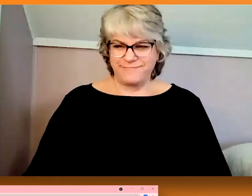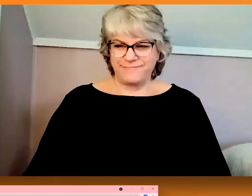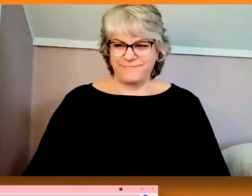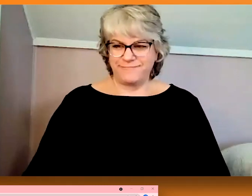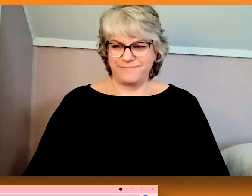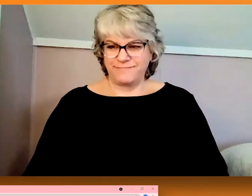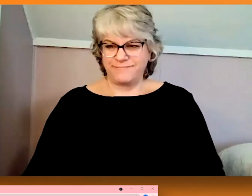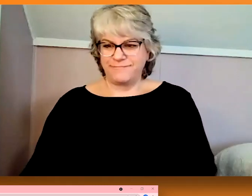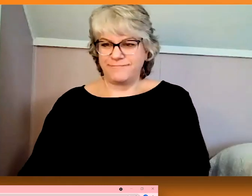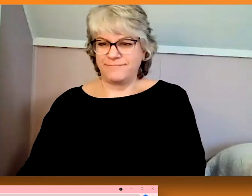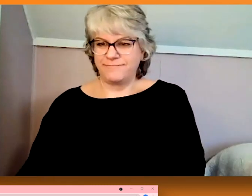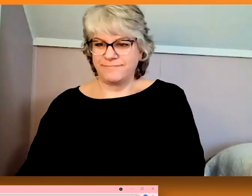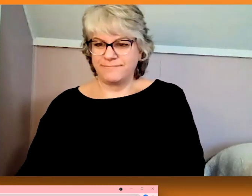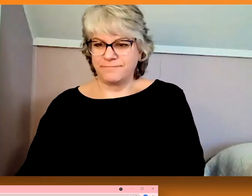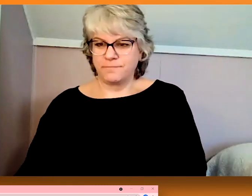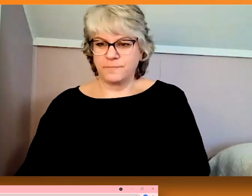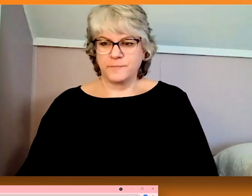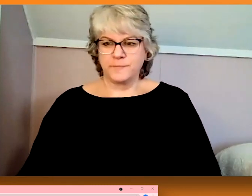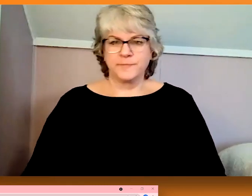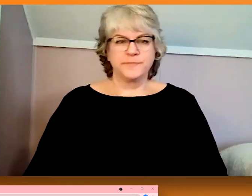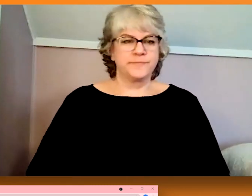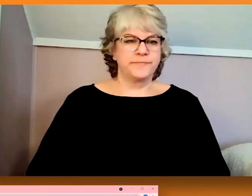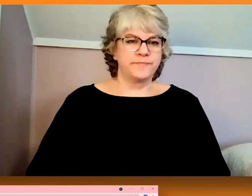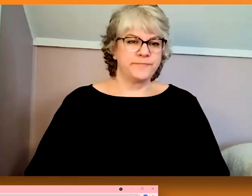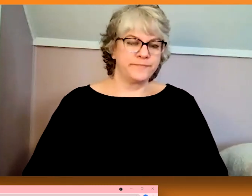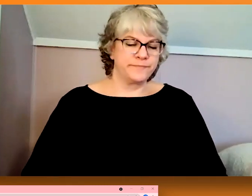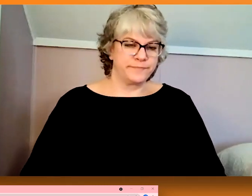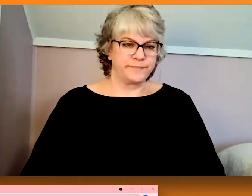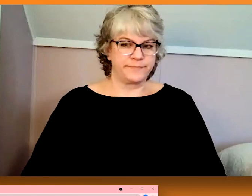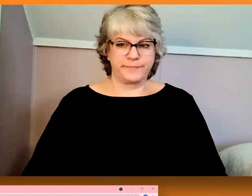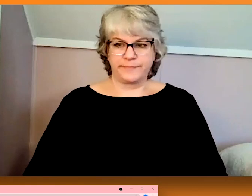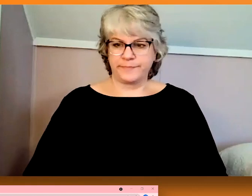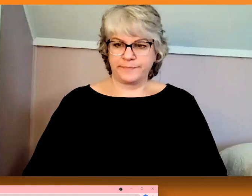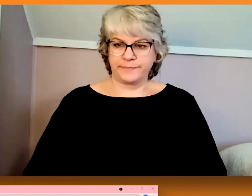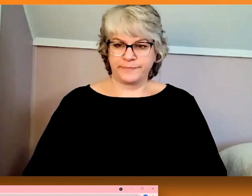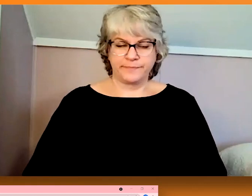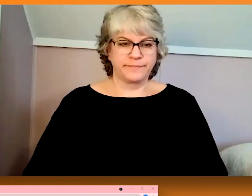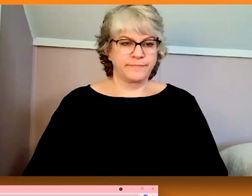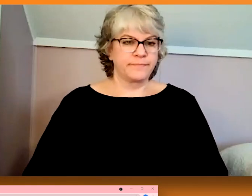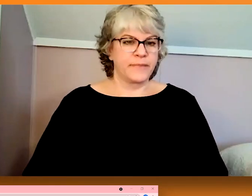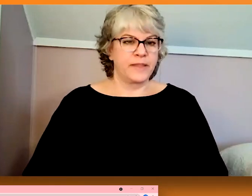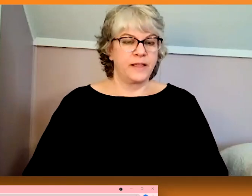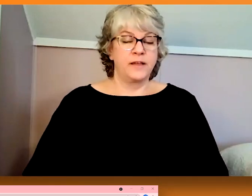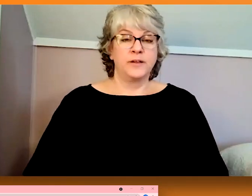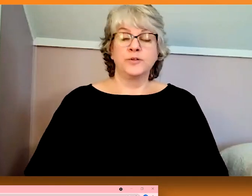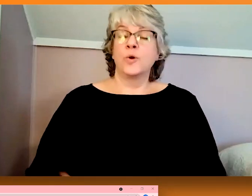OK. So for the purpose of today, we are going to use Bob as our guinea pig